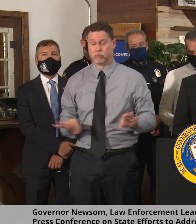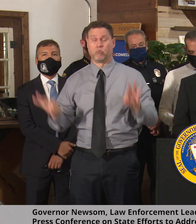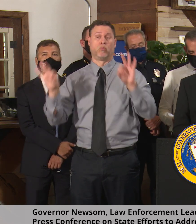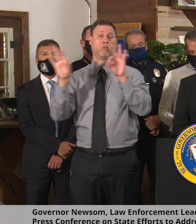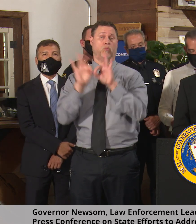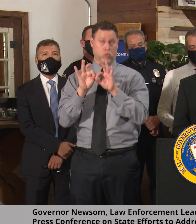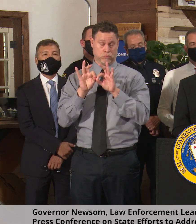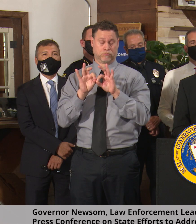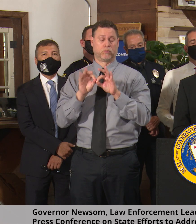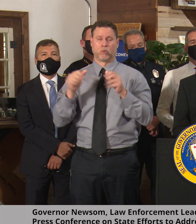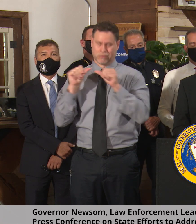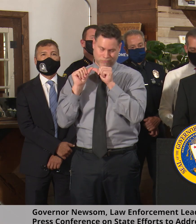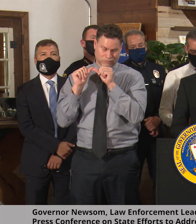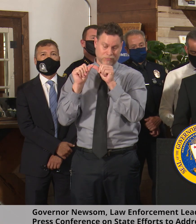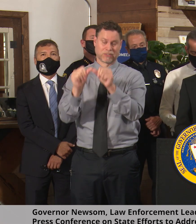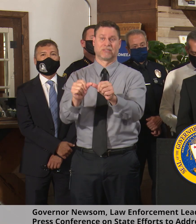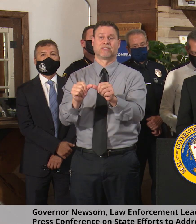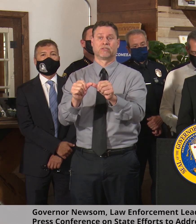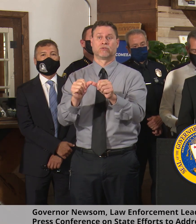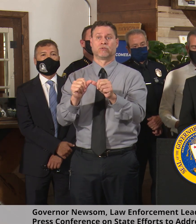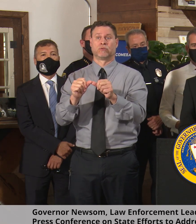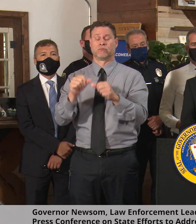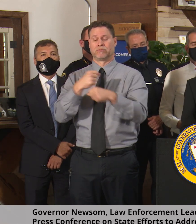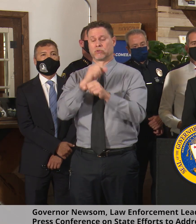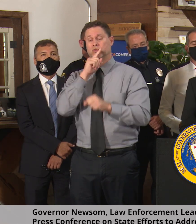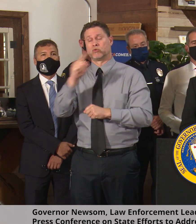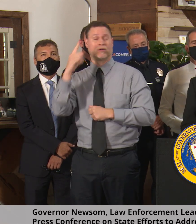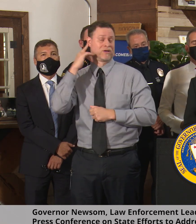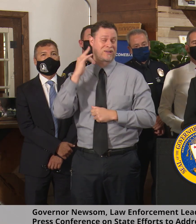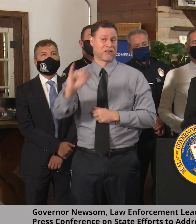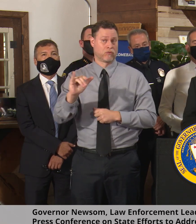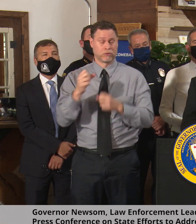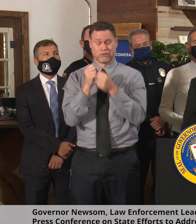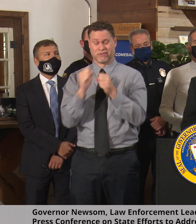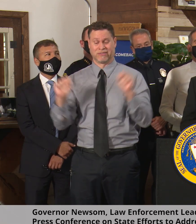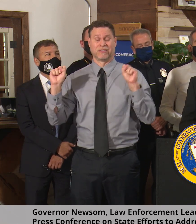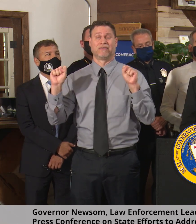and one that will continue. I'm not ensuring that California is safe and a safe place for everyone